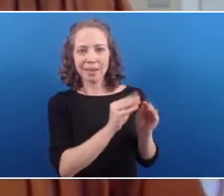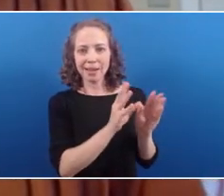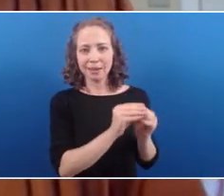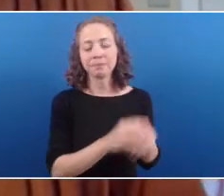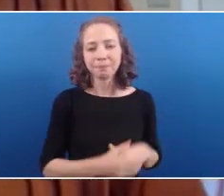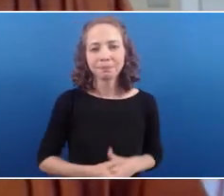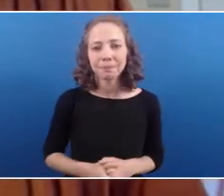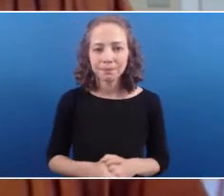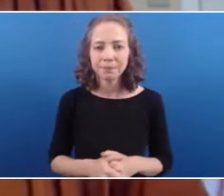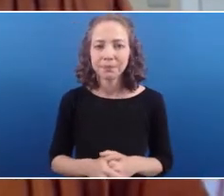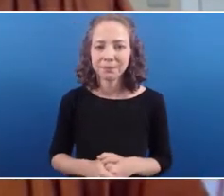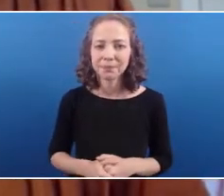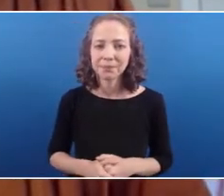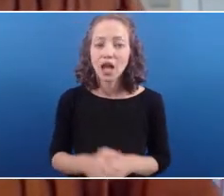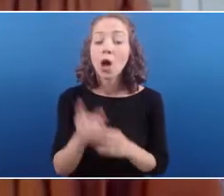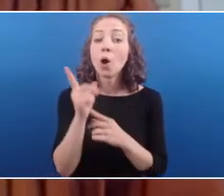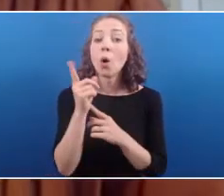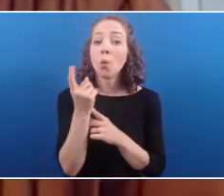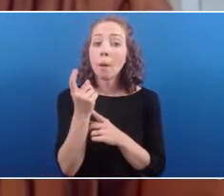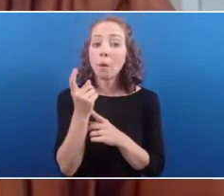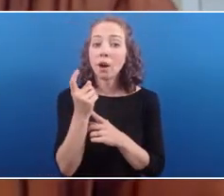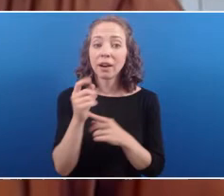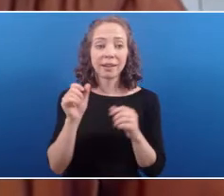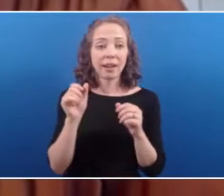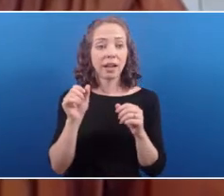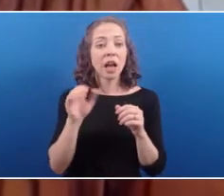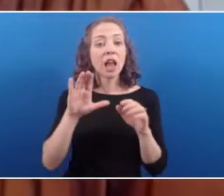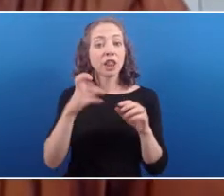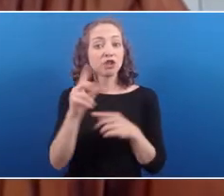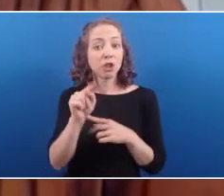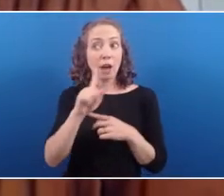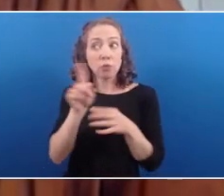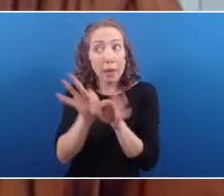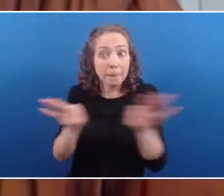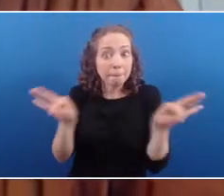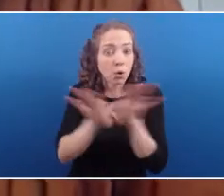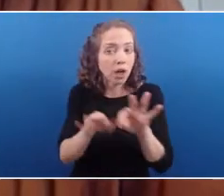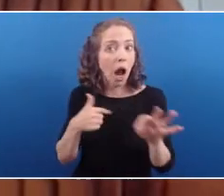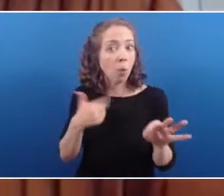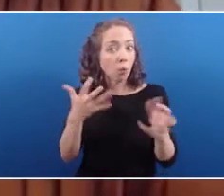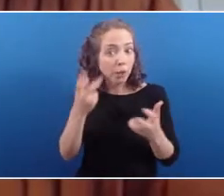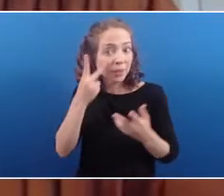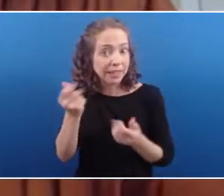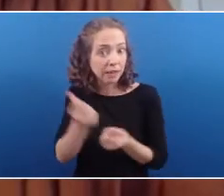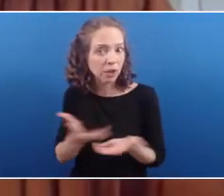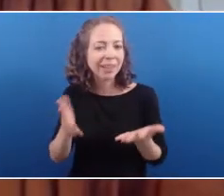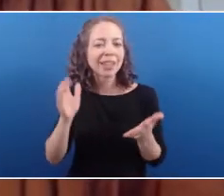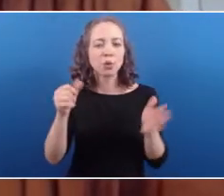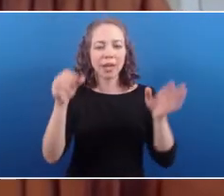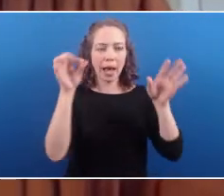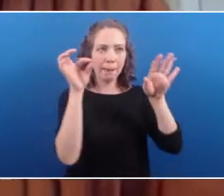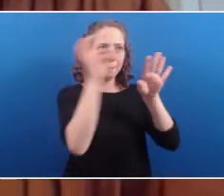One other quick thing you can also pin the chats that are really important to you. So, one of the things I am finding, especially in this remote working